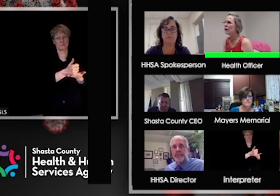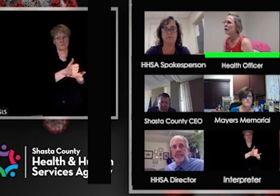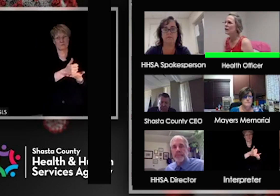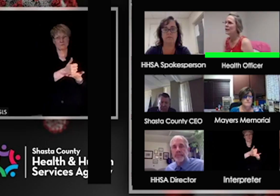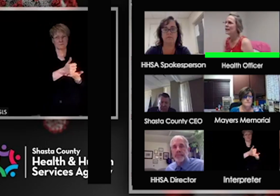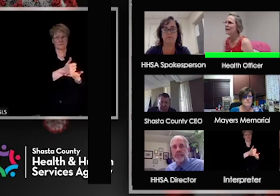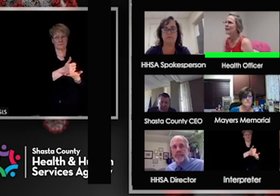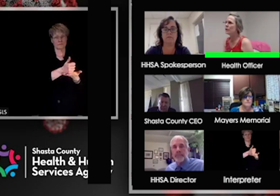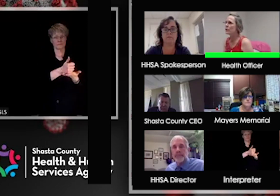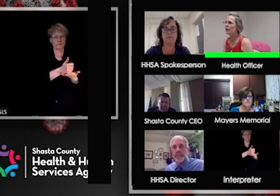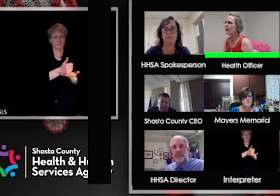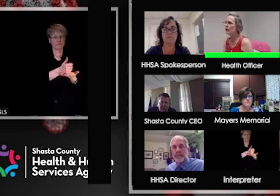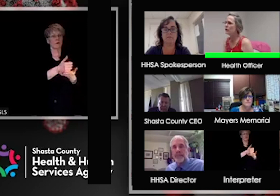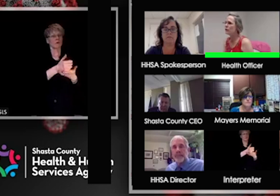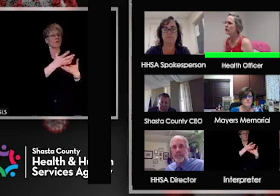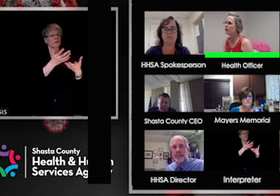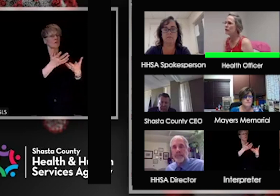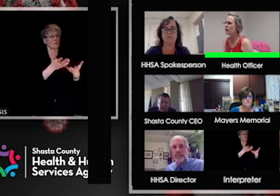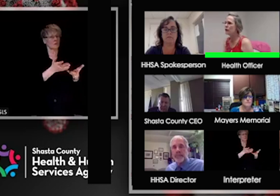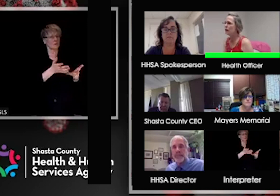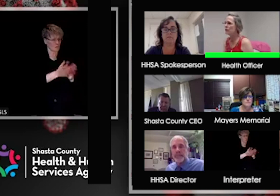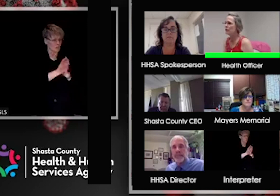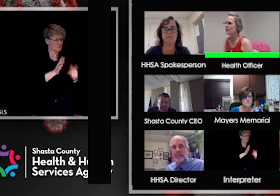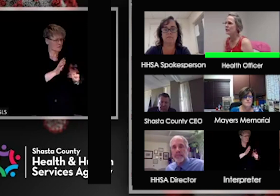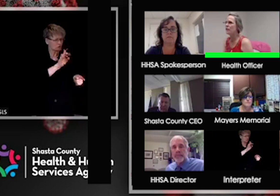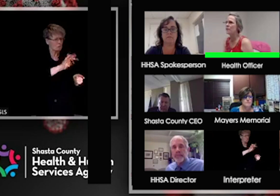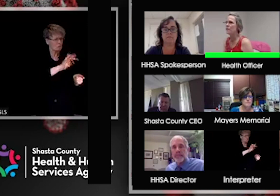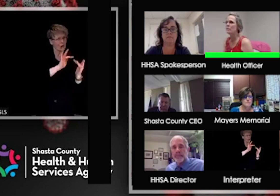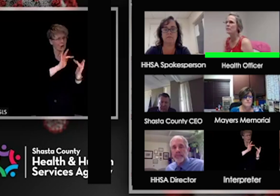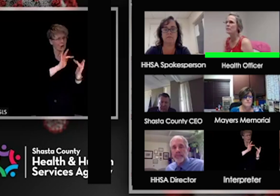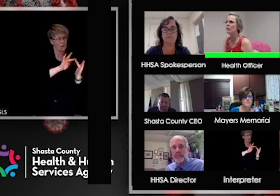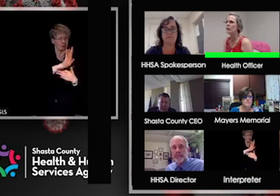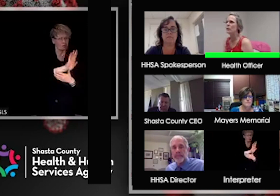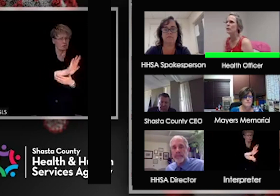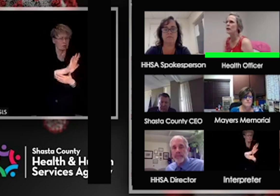employee to do that and we try to not share protected health information, but we will